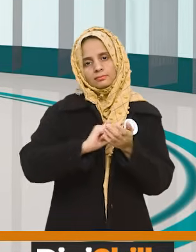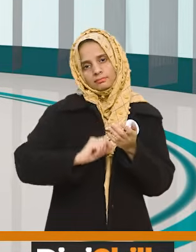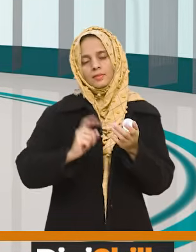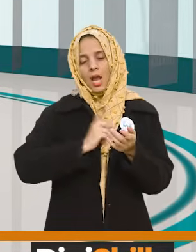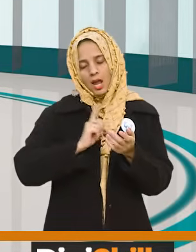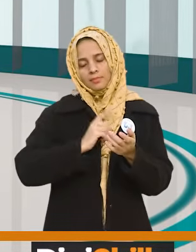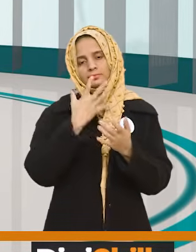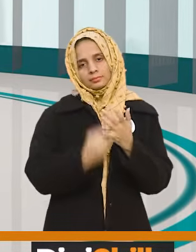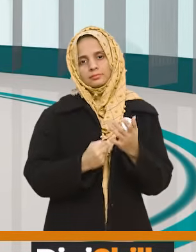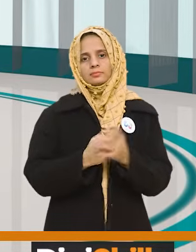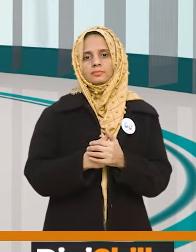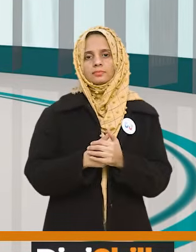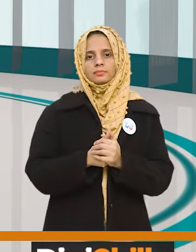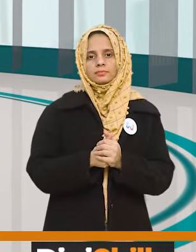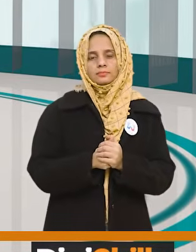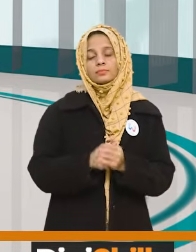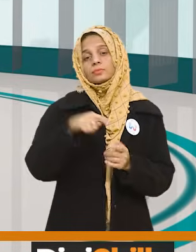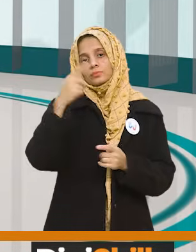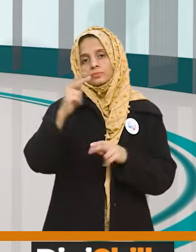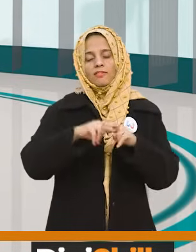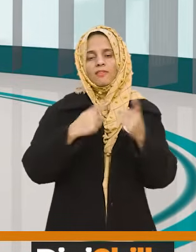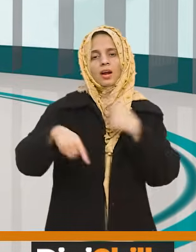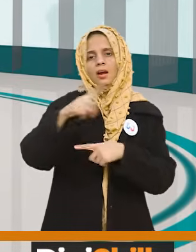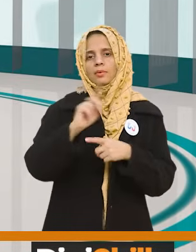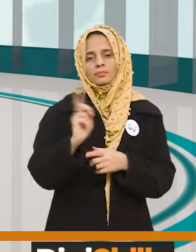not on the freelance marketplace.